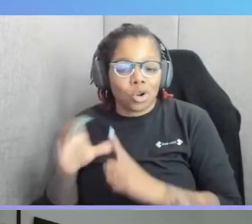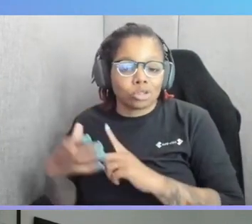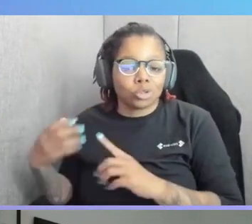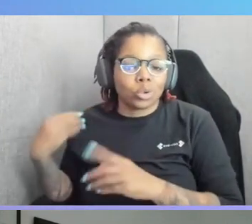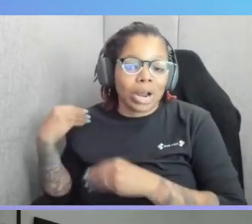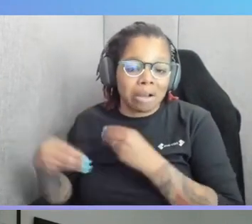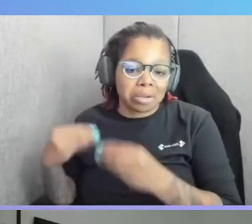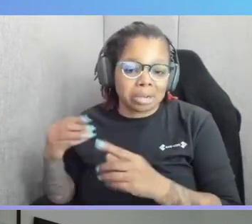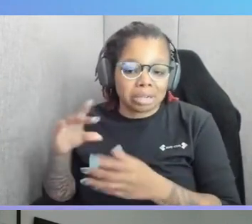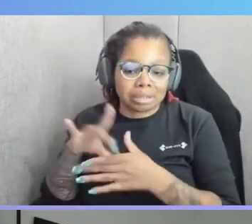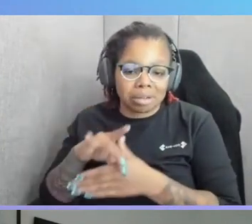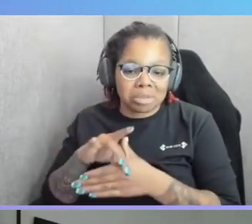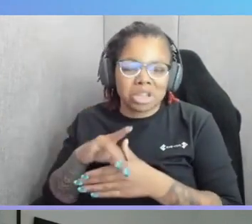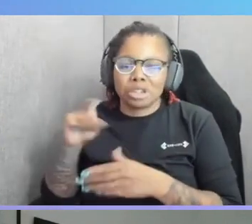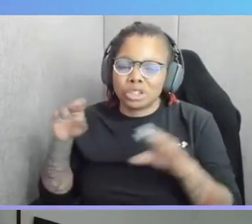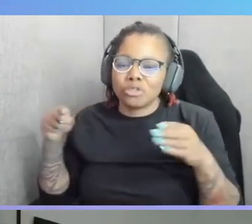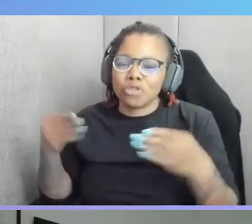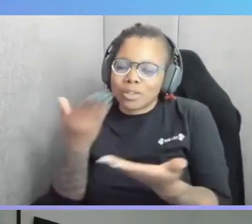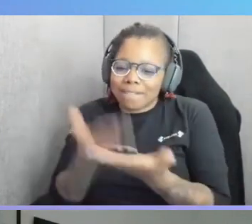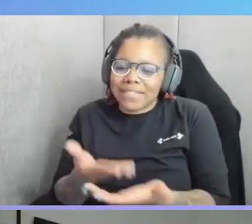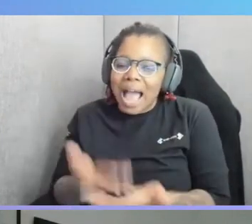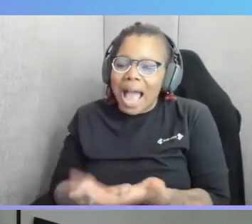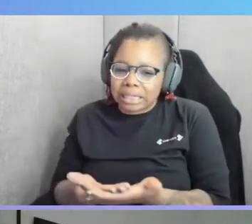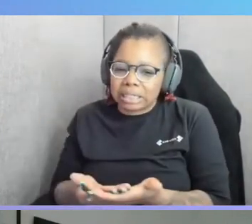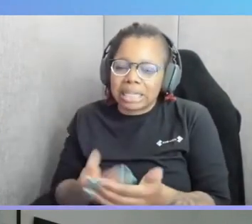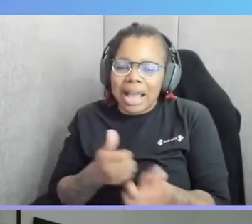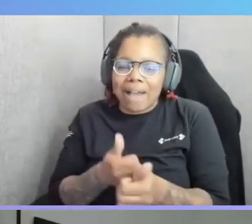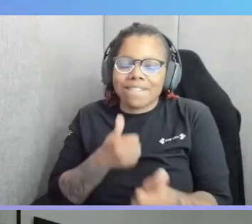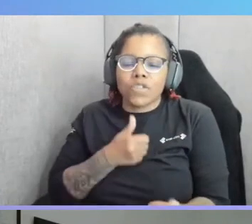focus on facts and avoid interpretation. So participants